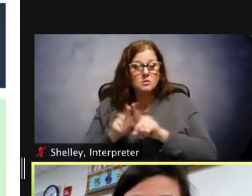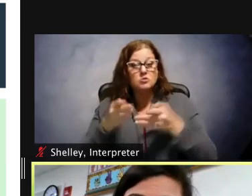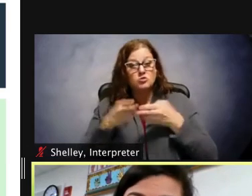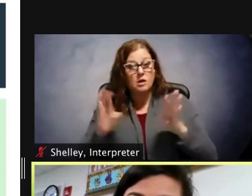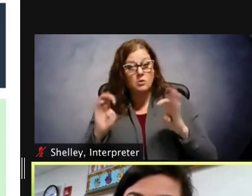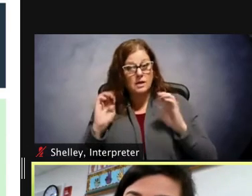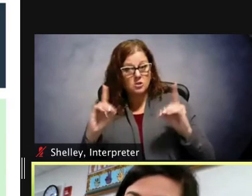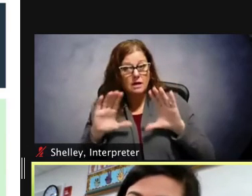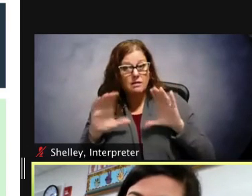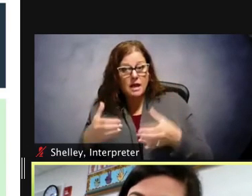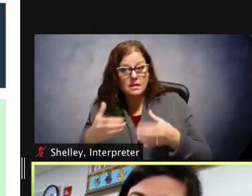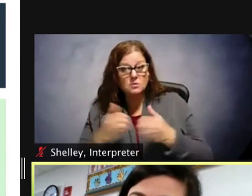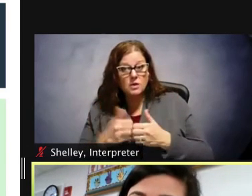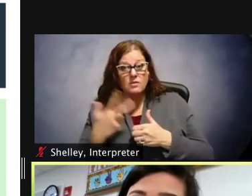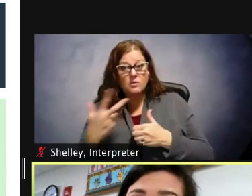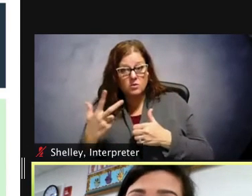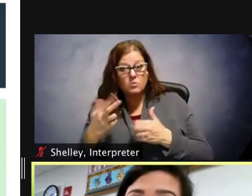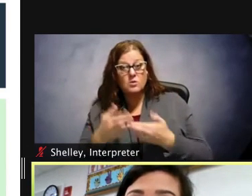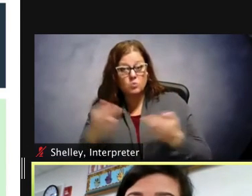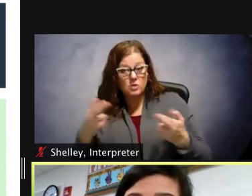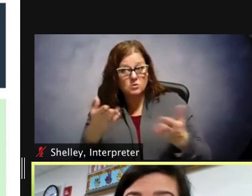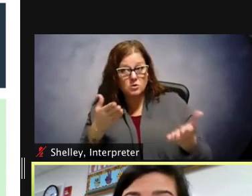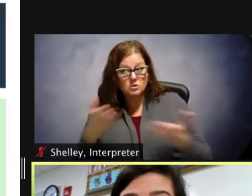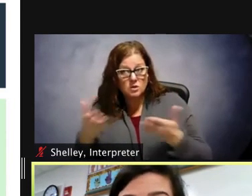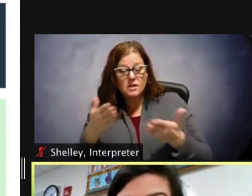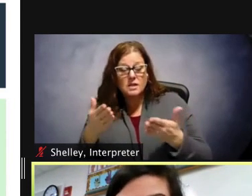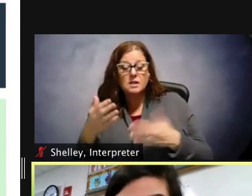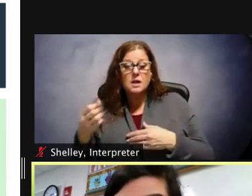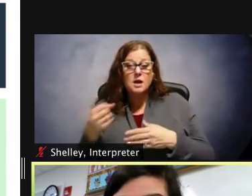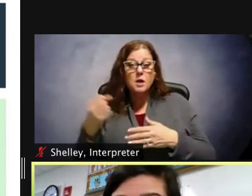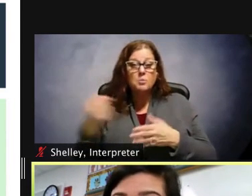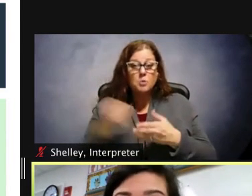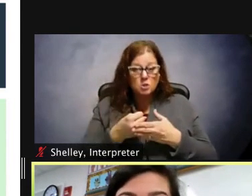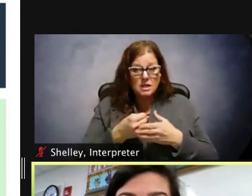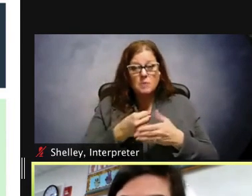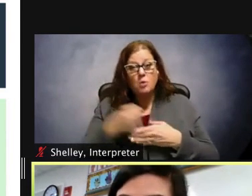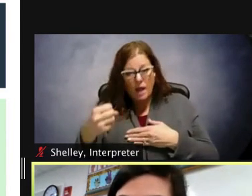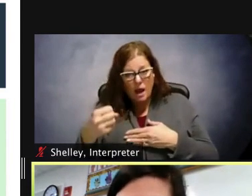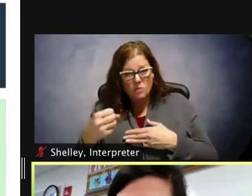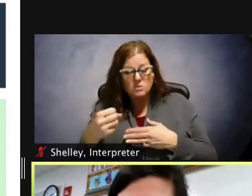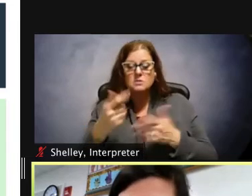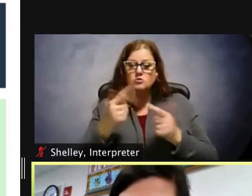class with resource services, push in and pull out. So we've tried all of those different things